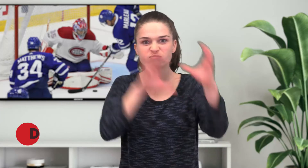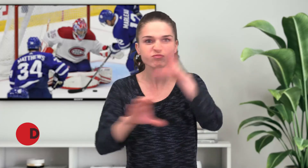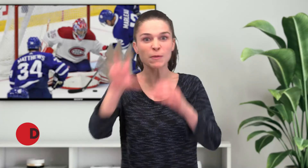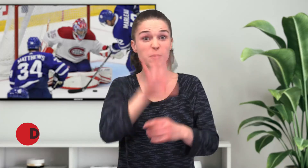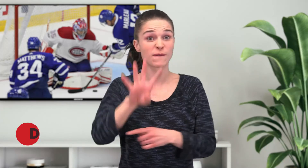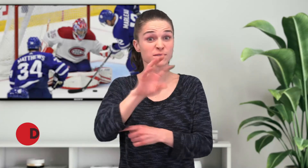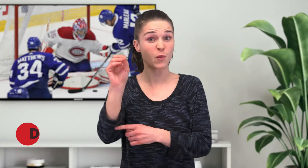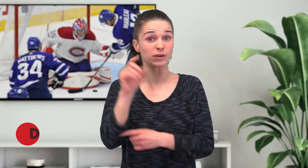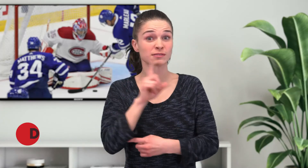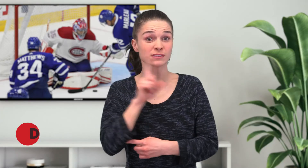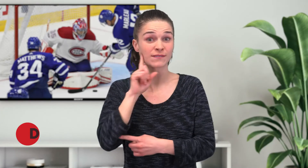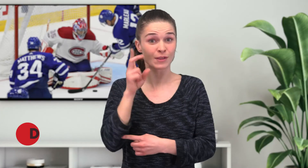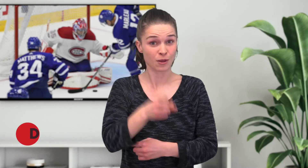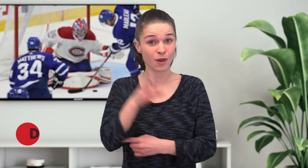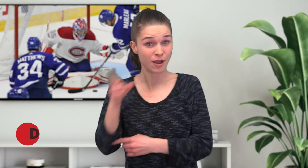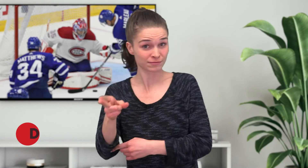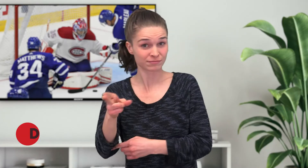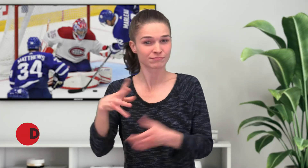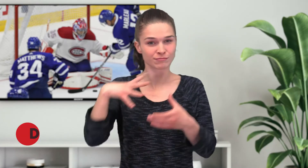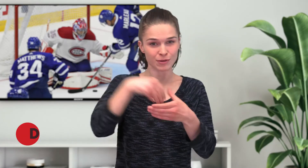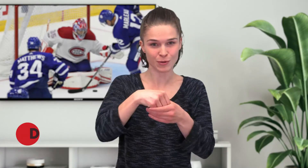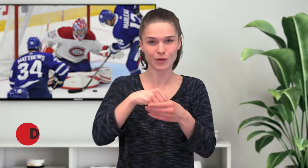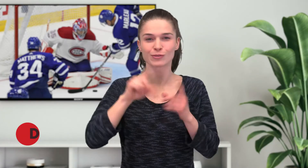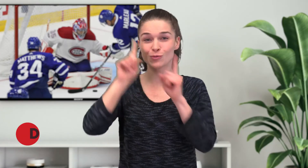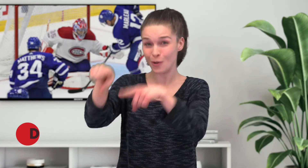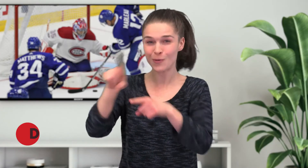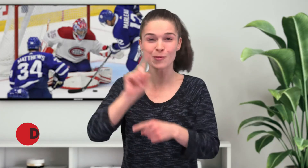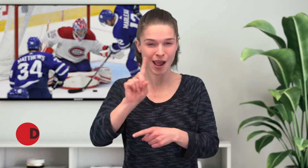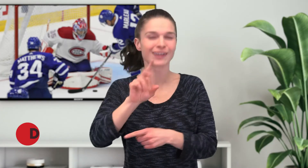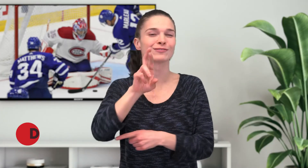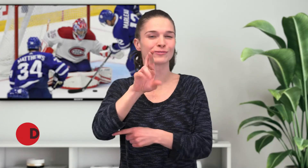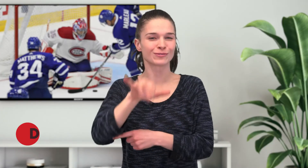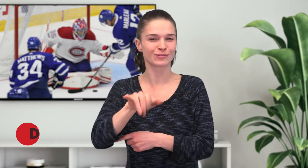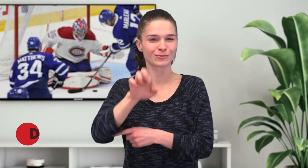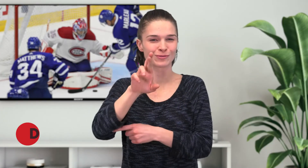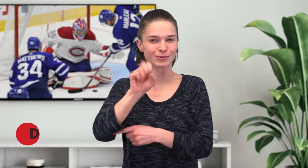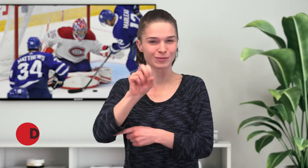[Nicole]: They are seeking 40 Deaf or hard of hearing participants